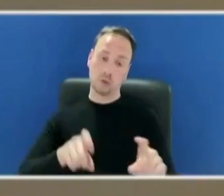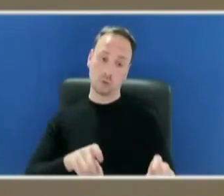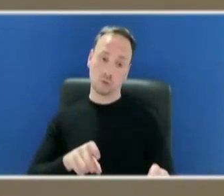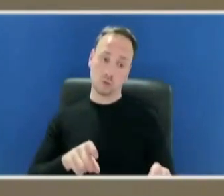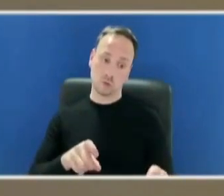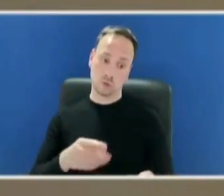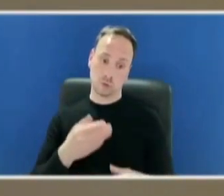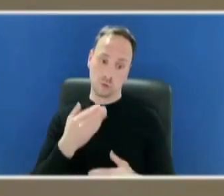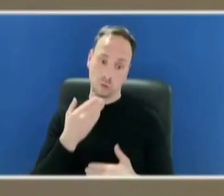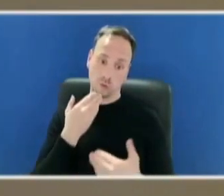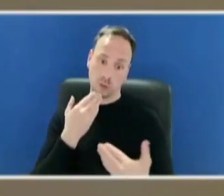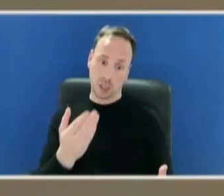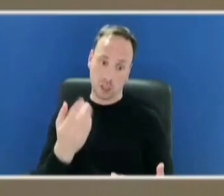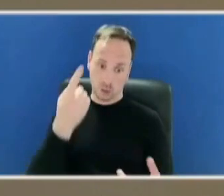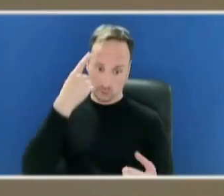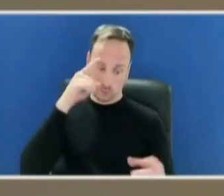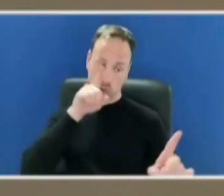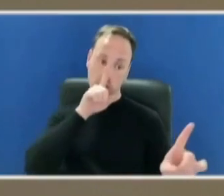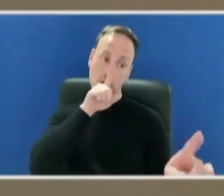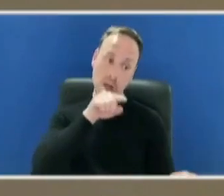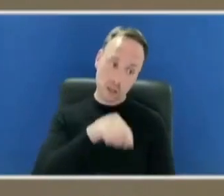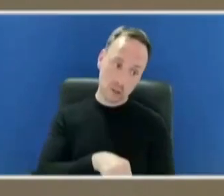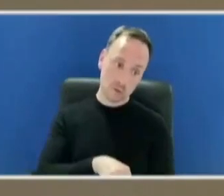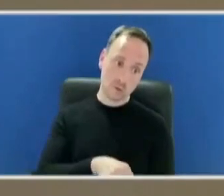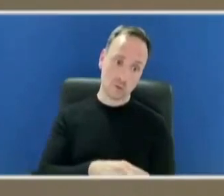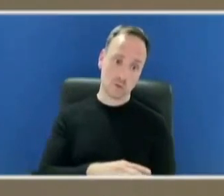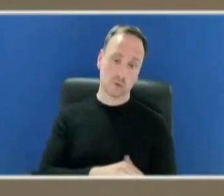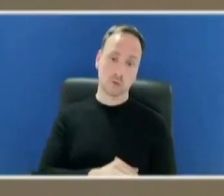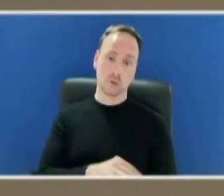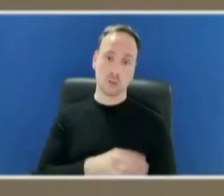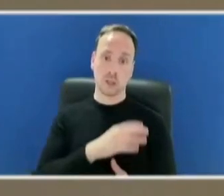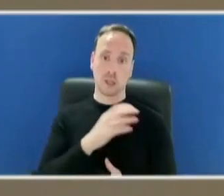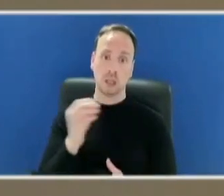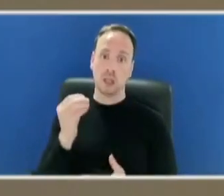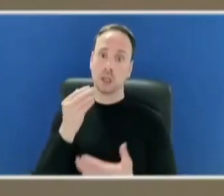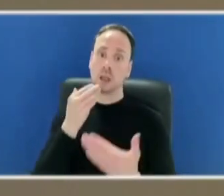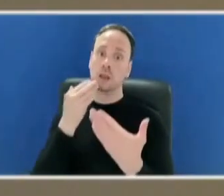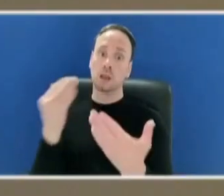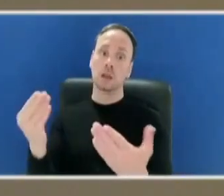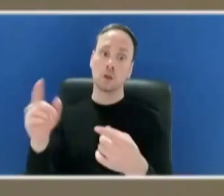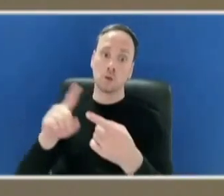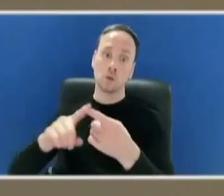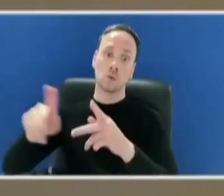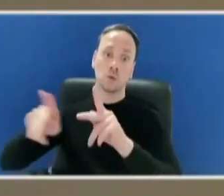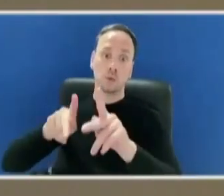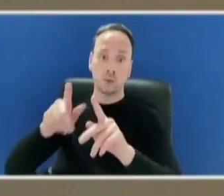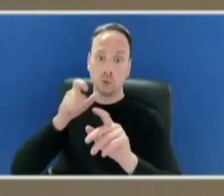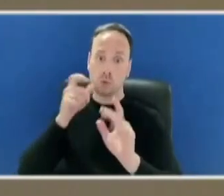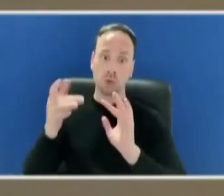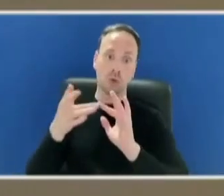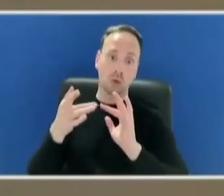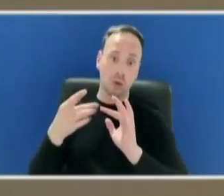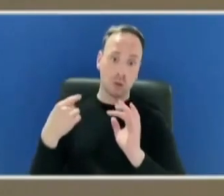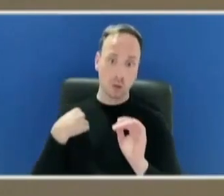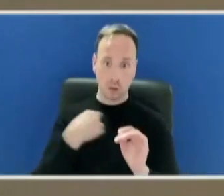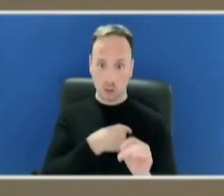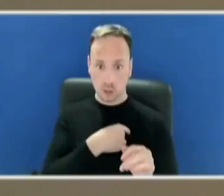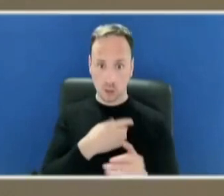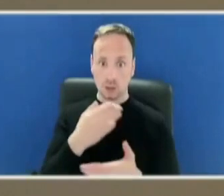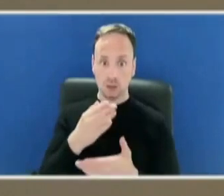All the people who reached out to us because this is tough some of us on the board have been specialists and understand at will is